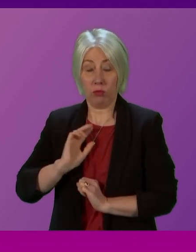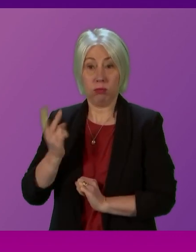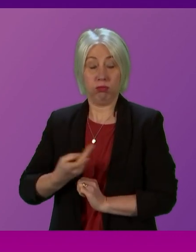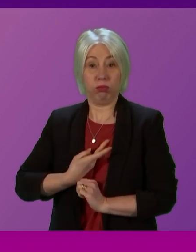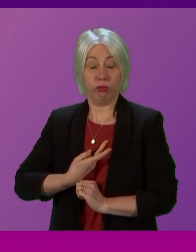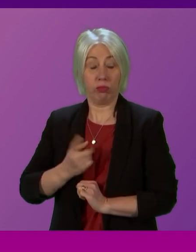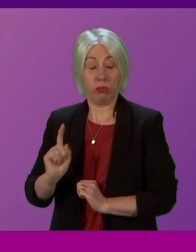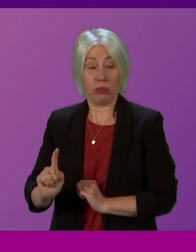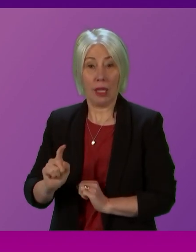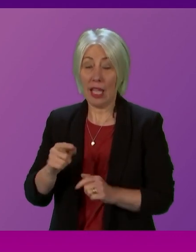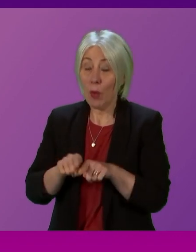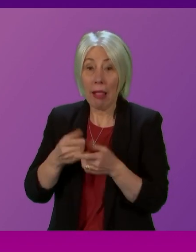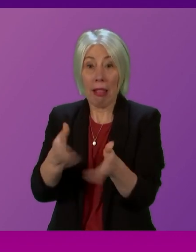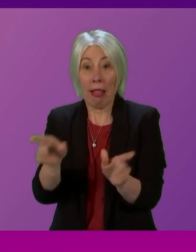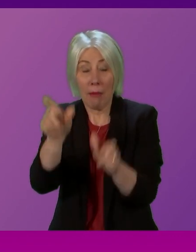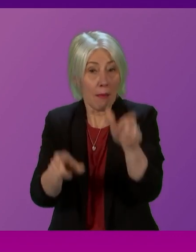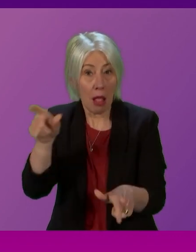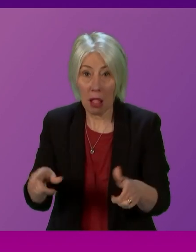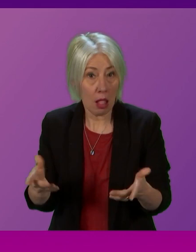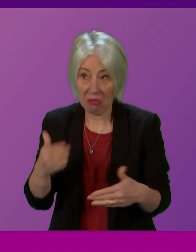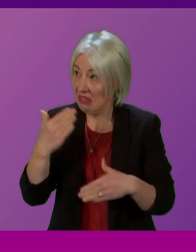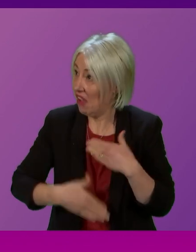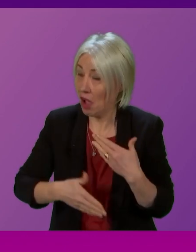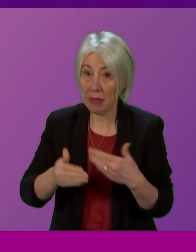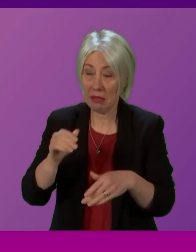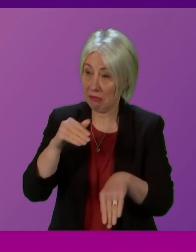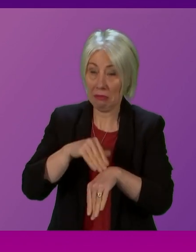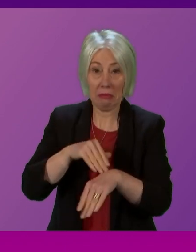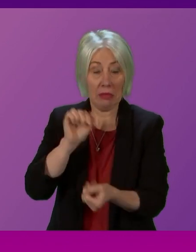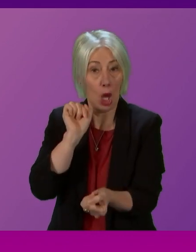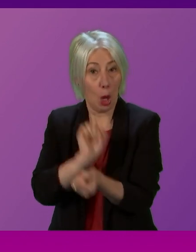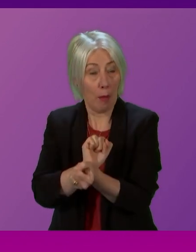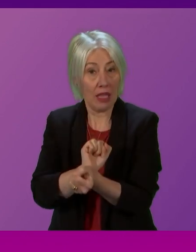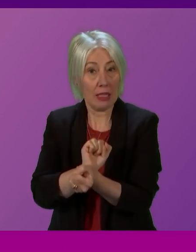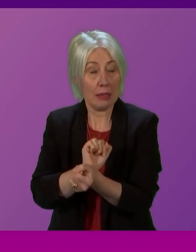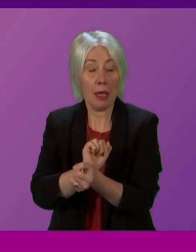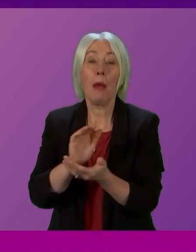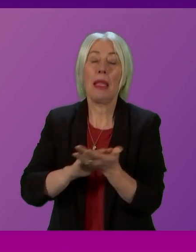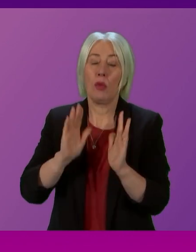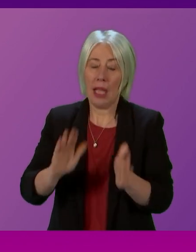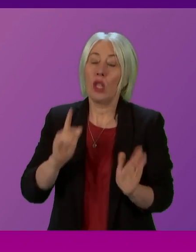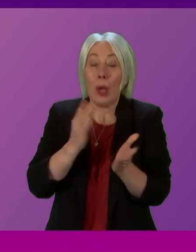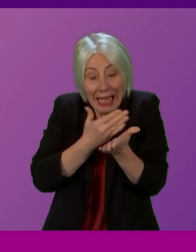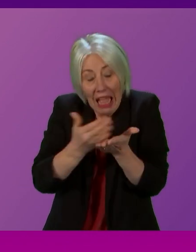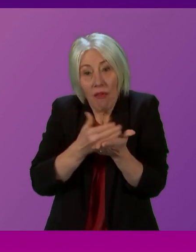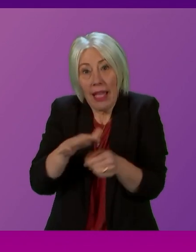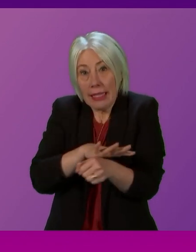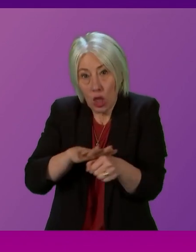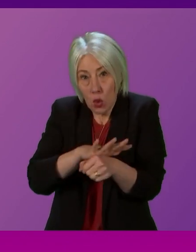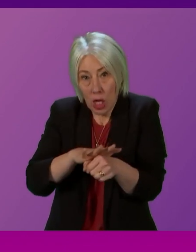of the general population, have never committed any offences, led us to clarify the matter and put it beyond doubt.